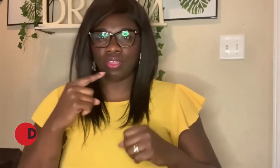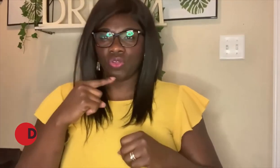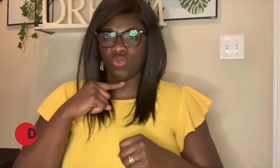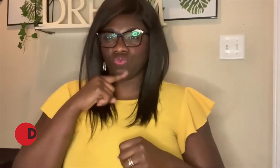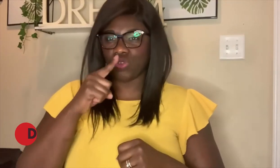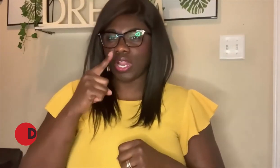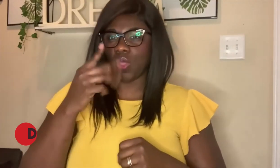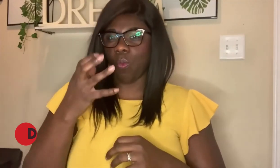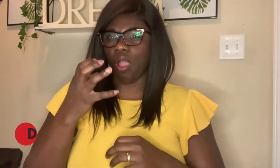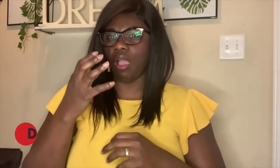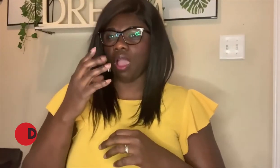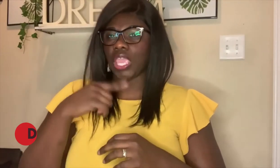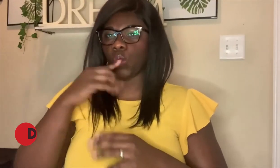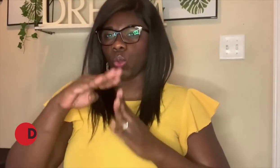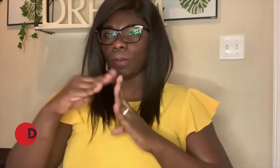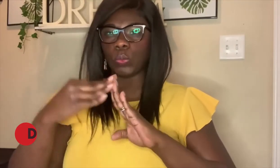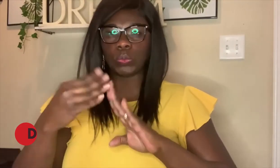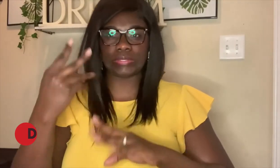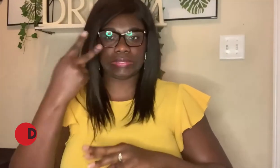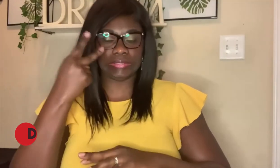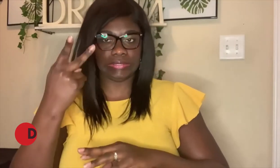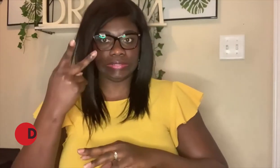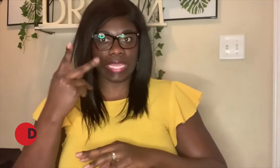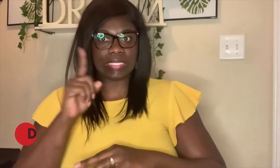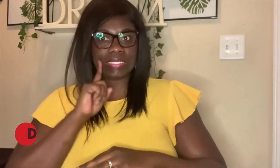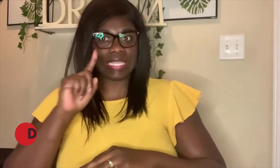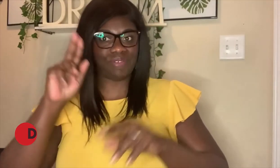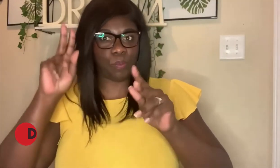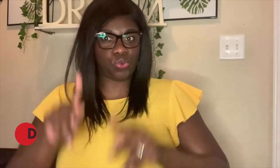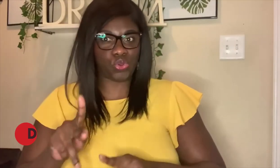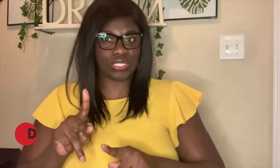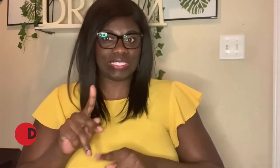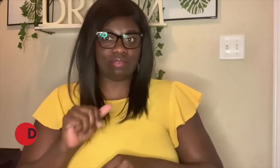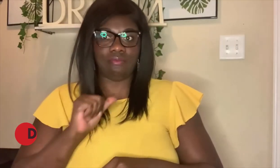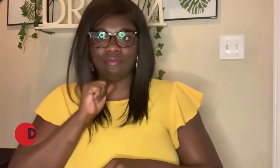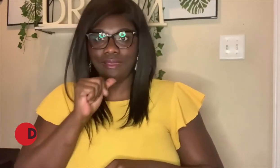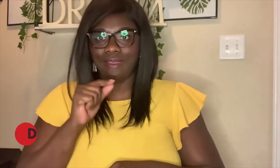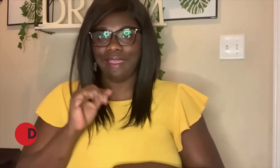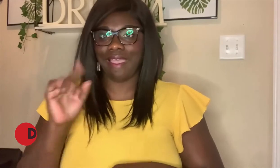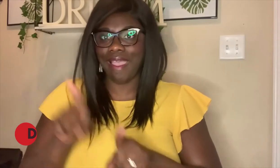I really wanted the hearing community to see a Deaf person,